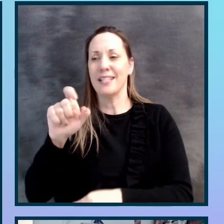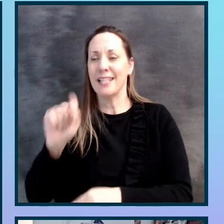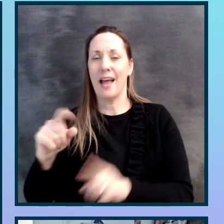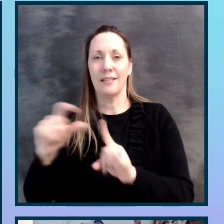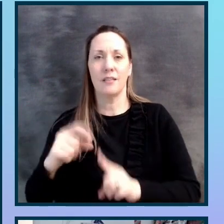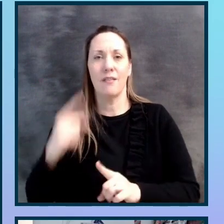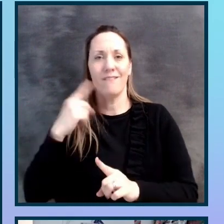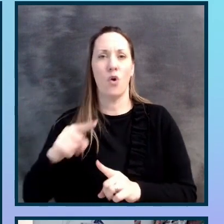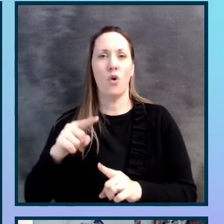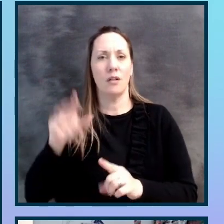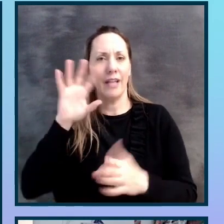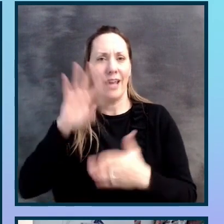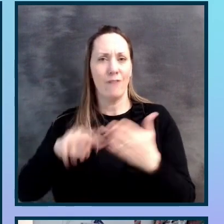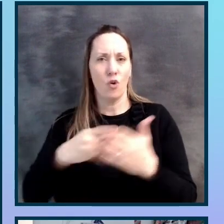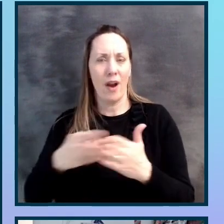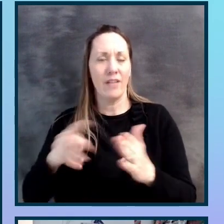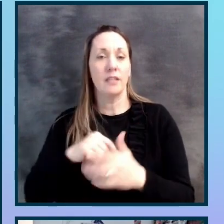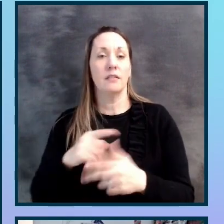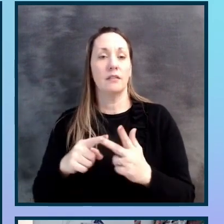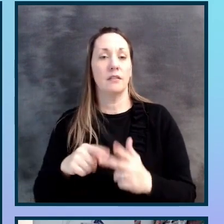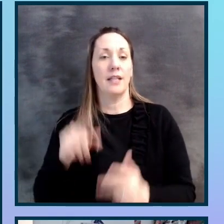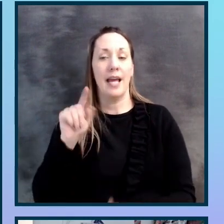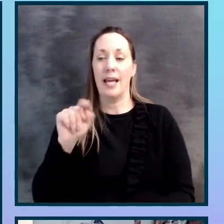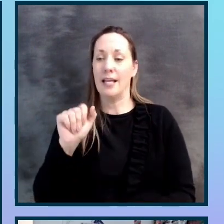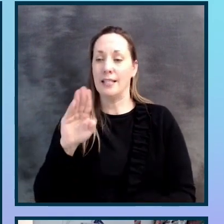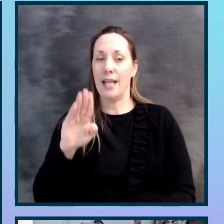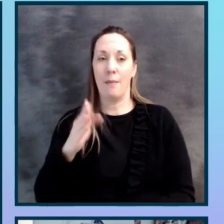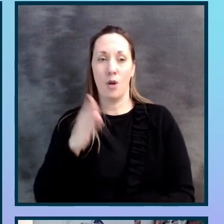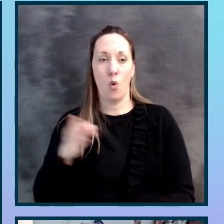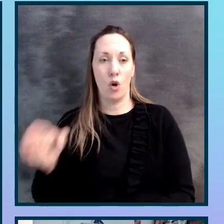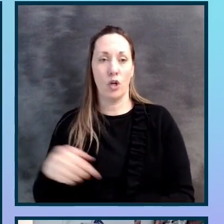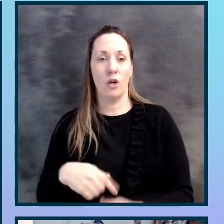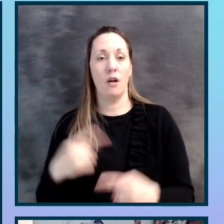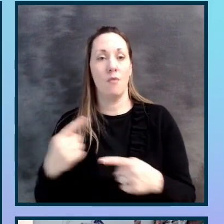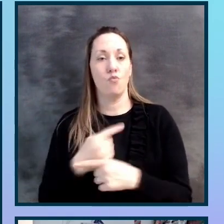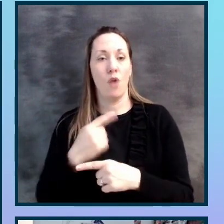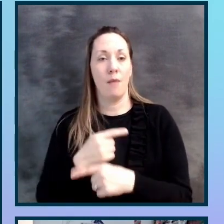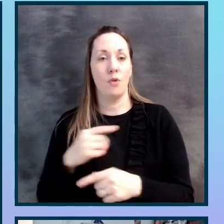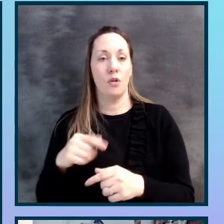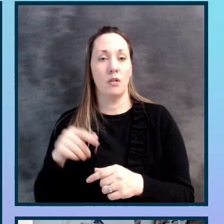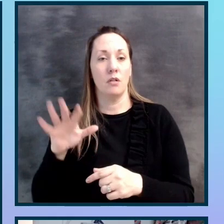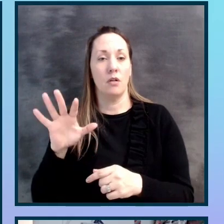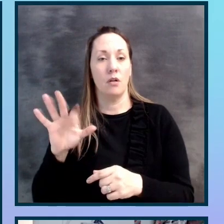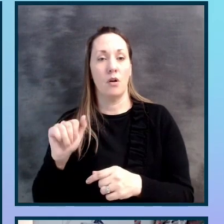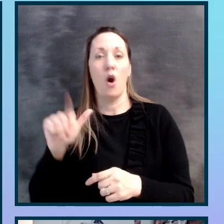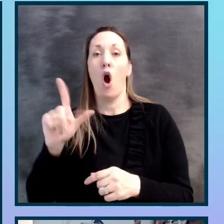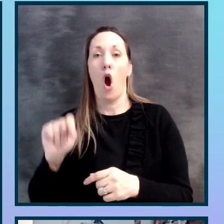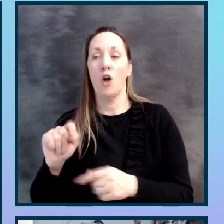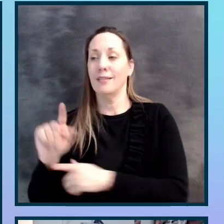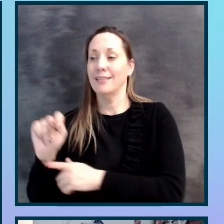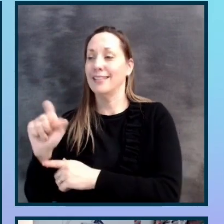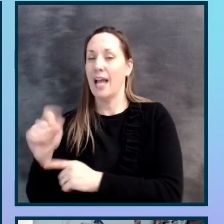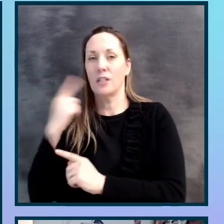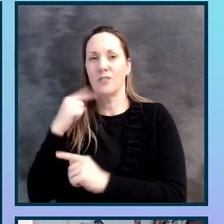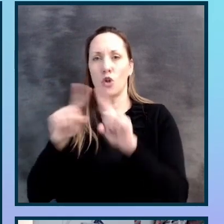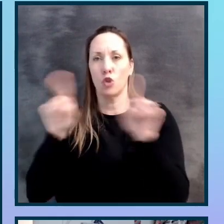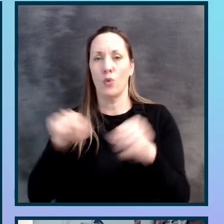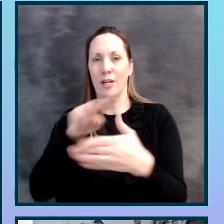tabbing order and screen navigation, proper alt text for screen readers. The report we received from the audit